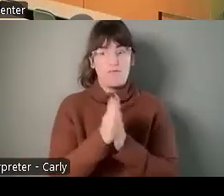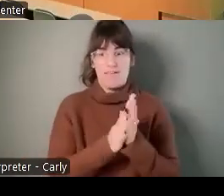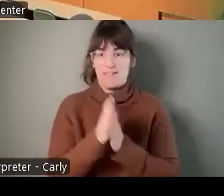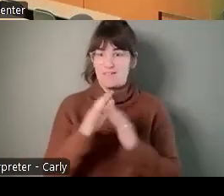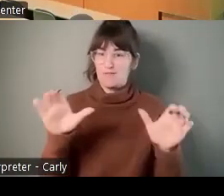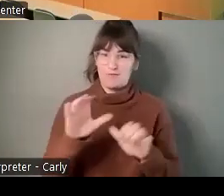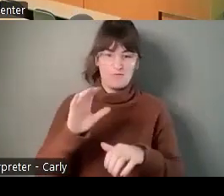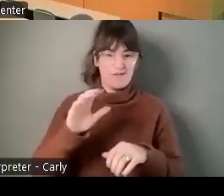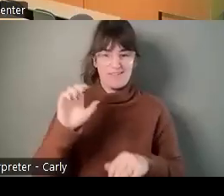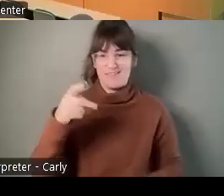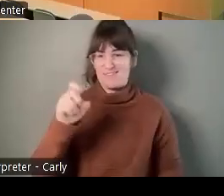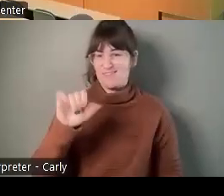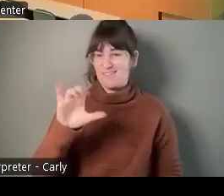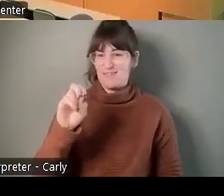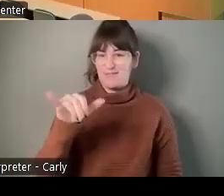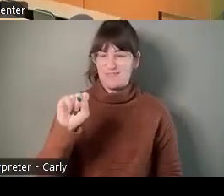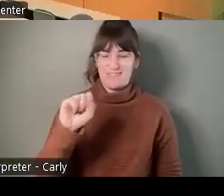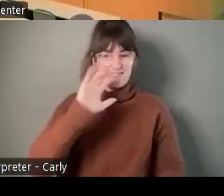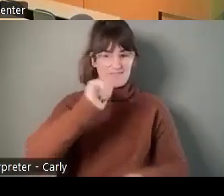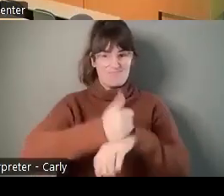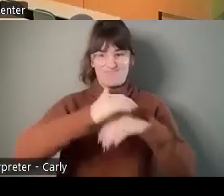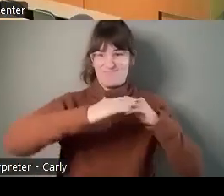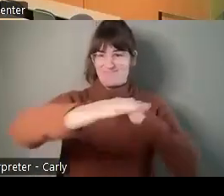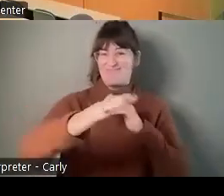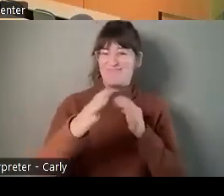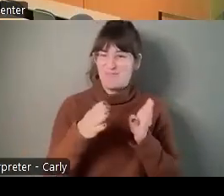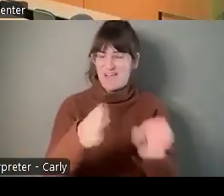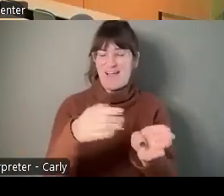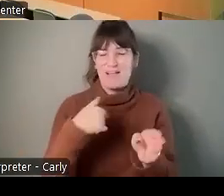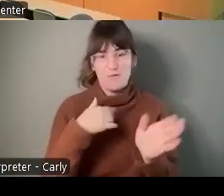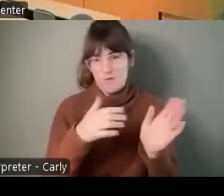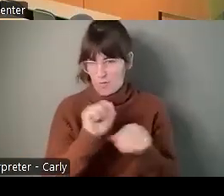in the process of working on that and hopefully rolling that out soon. Um but yeah the so what